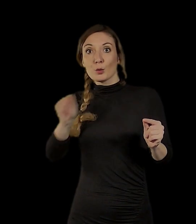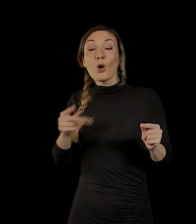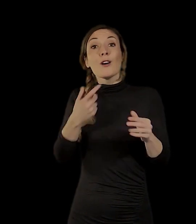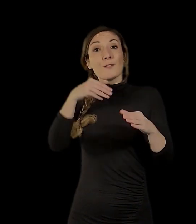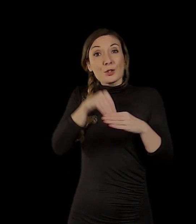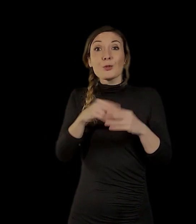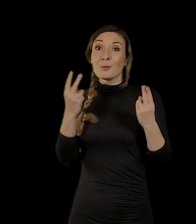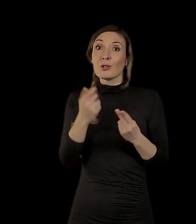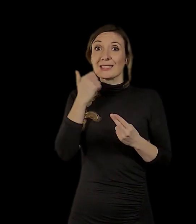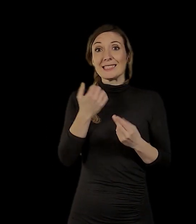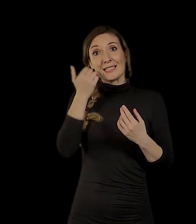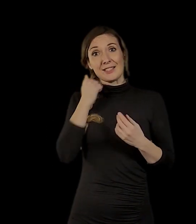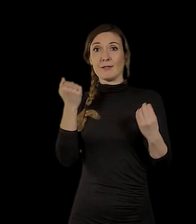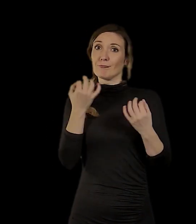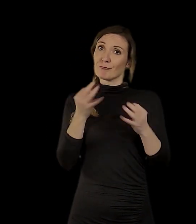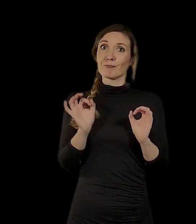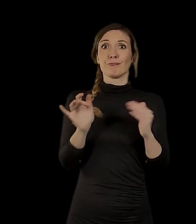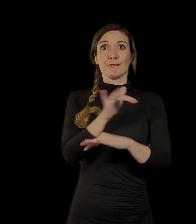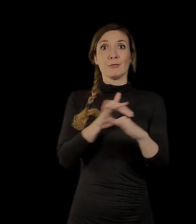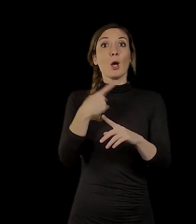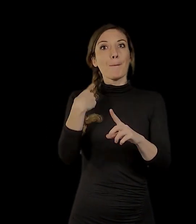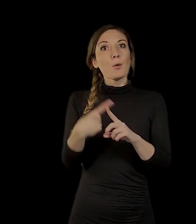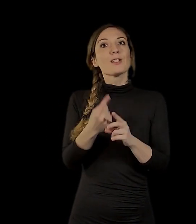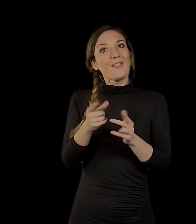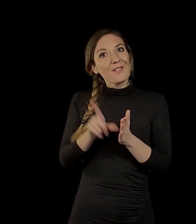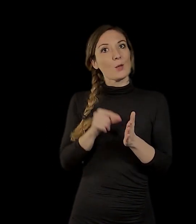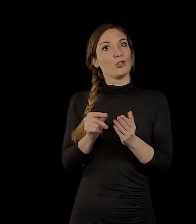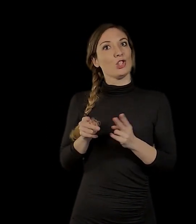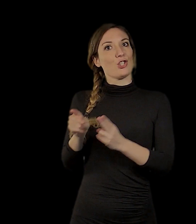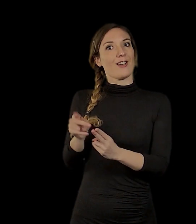but also for the people who live there.